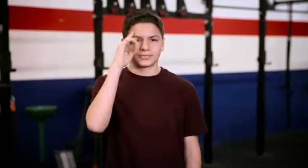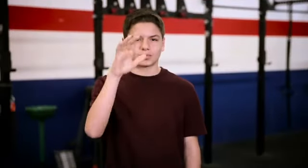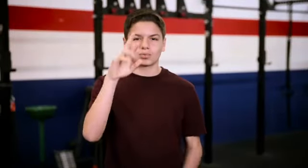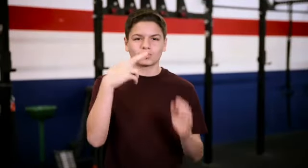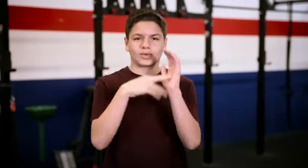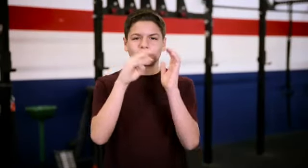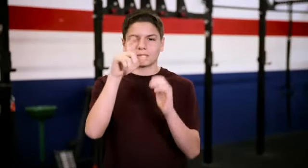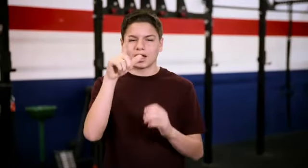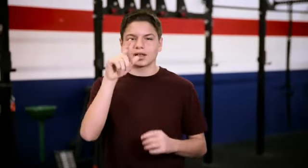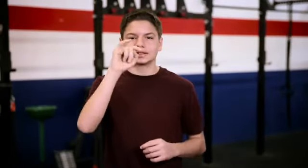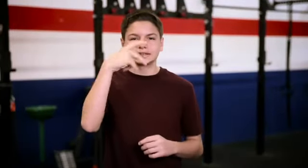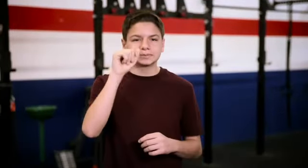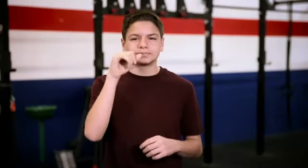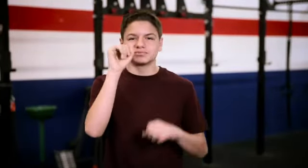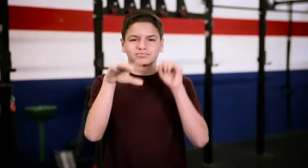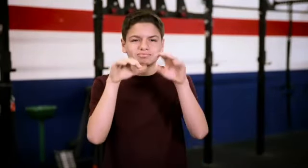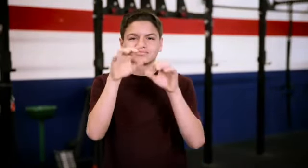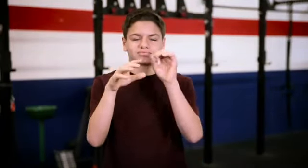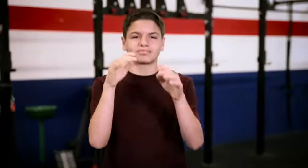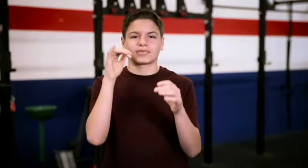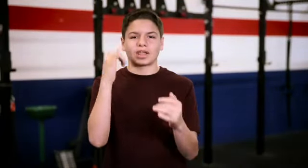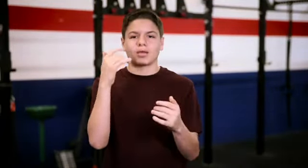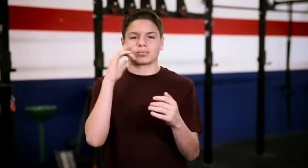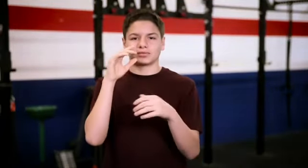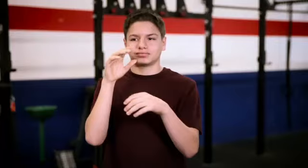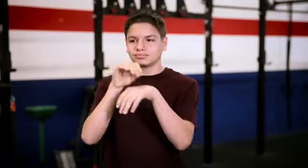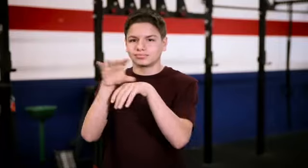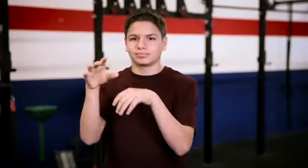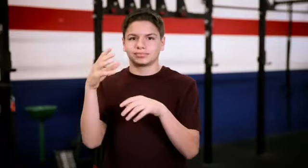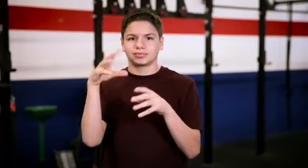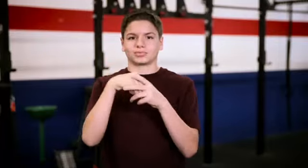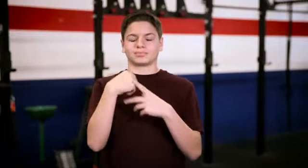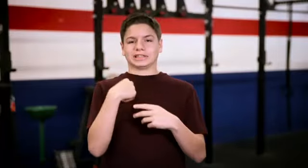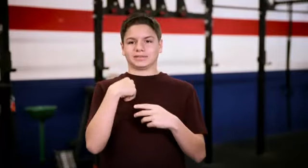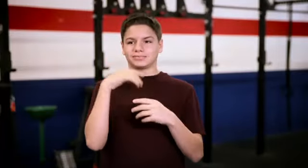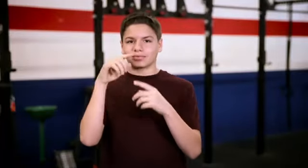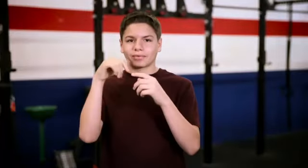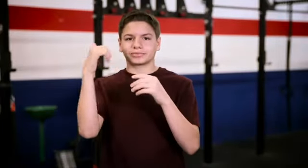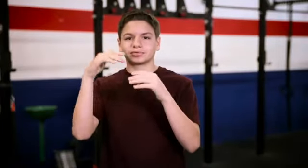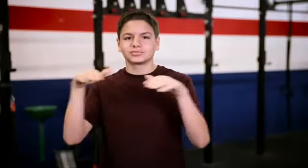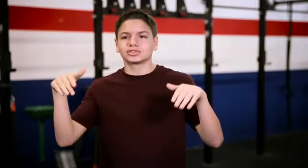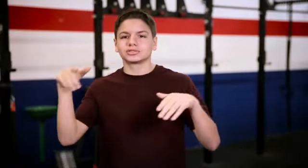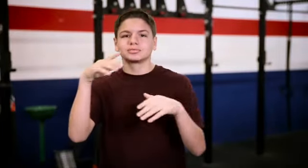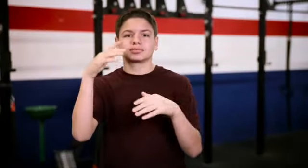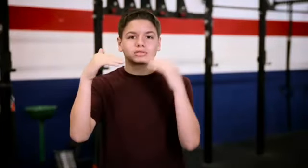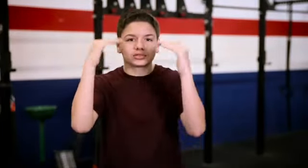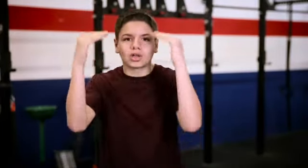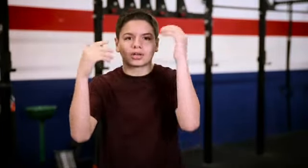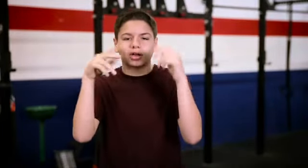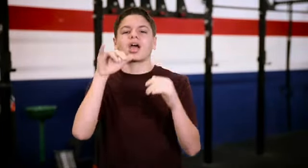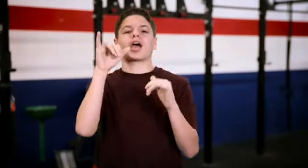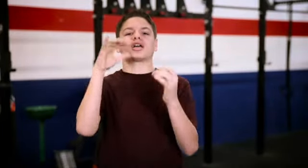Thank you for being a role model and for your tips. Now you have so much influence over people like me and other children and adults.